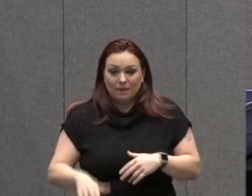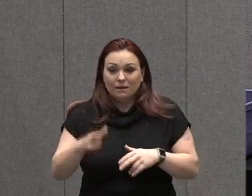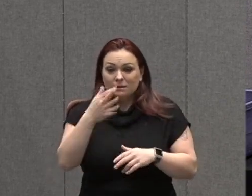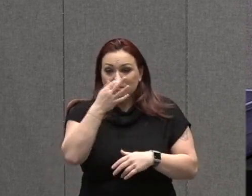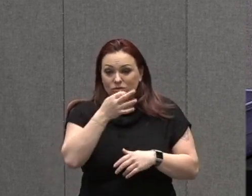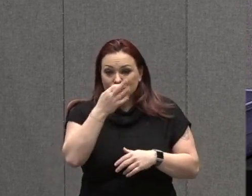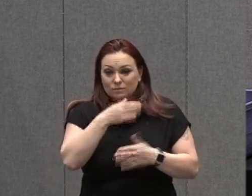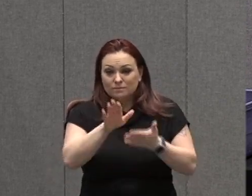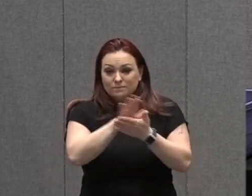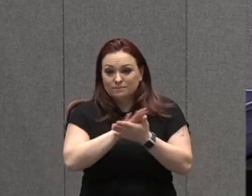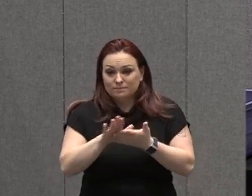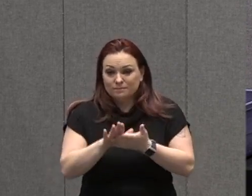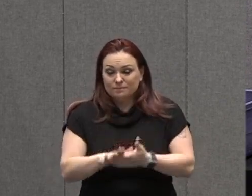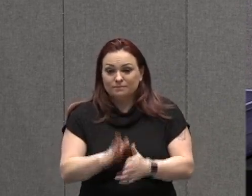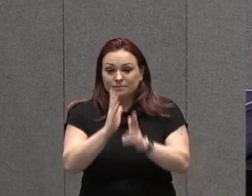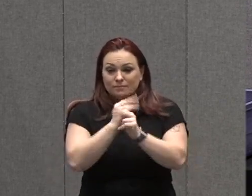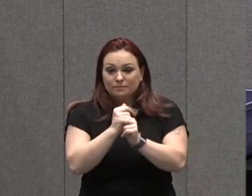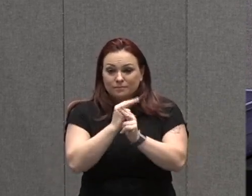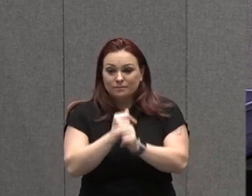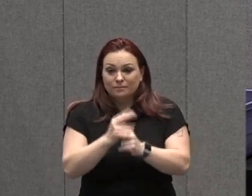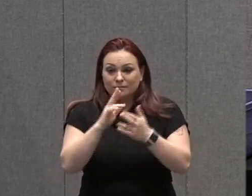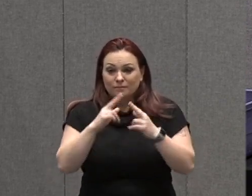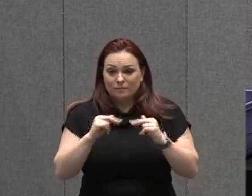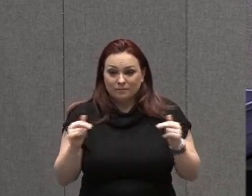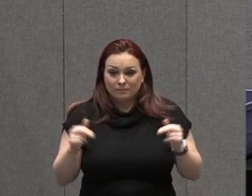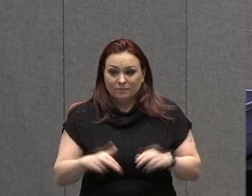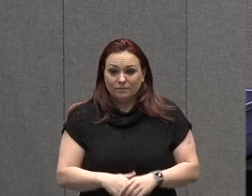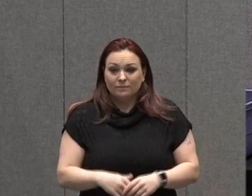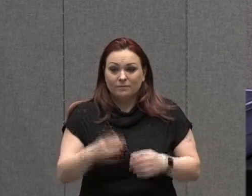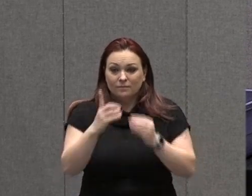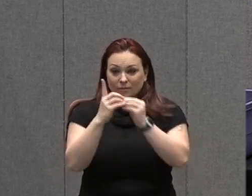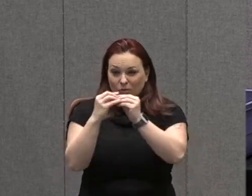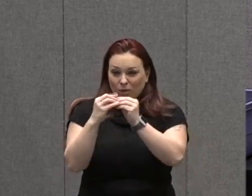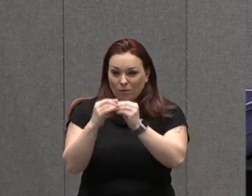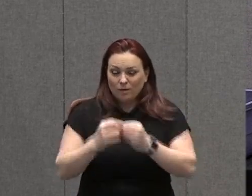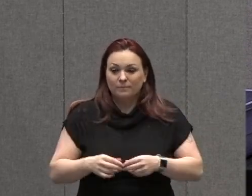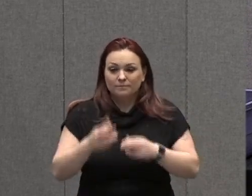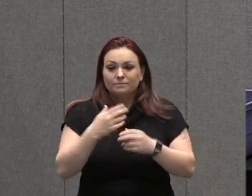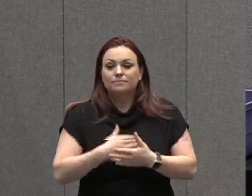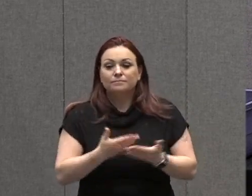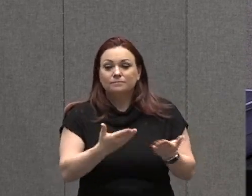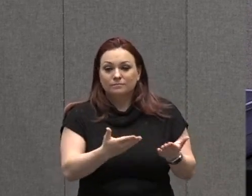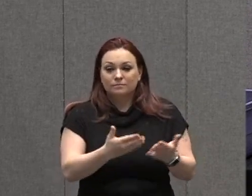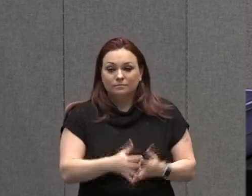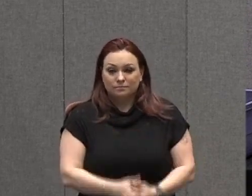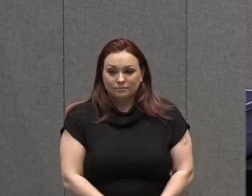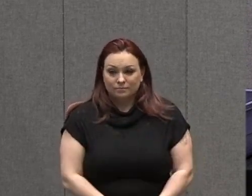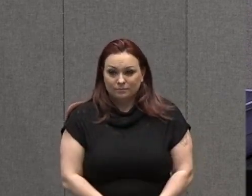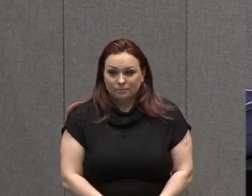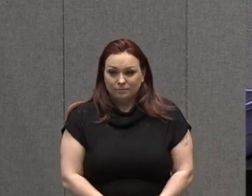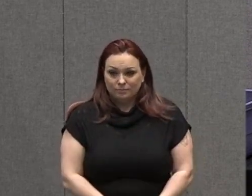(clapping to the rhythm) One more. (clapping to the rhythm)